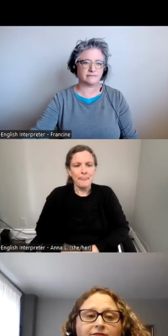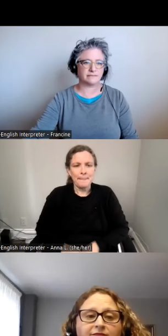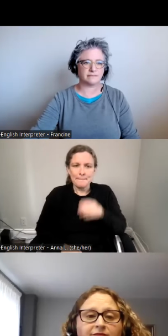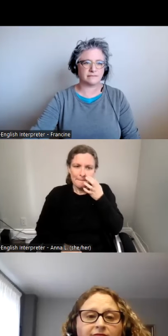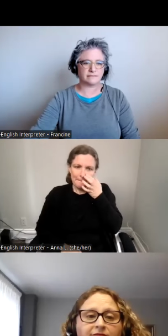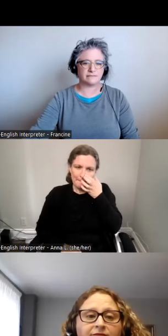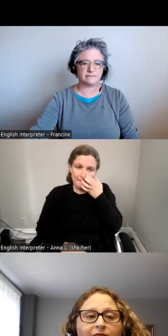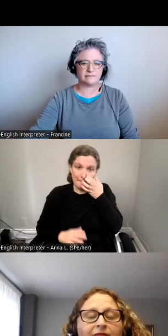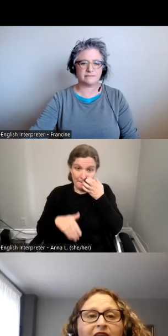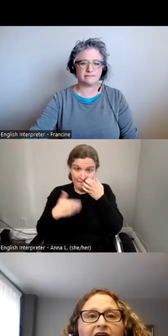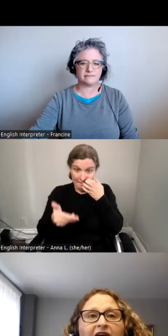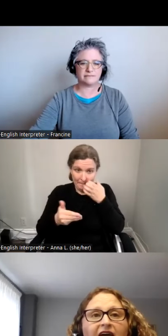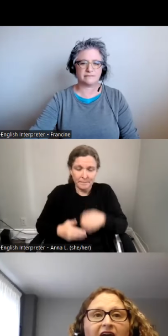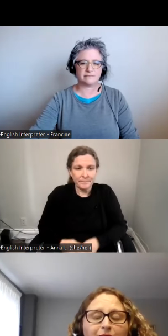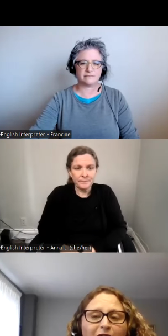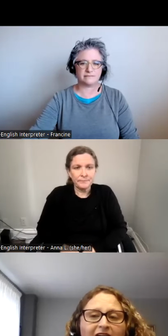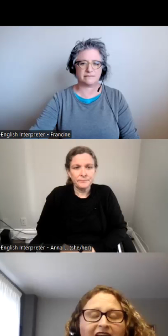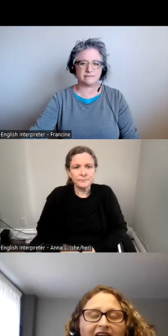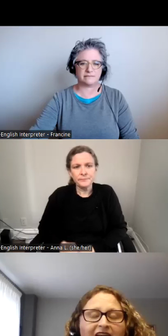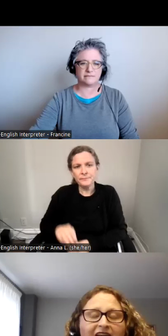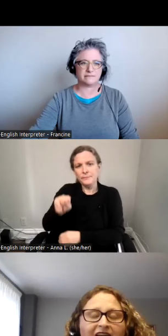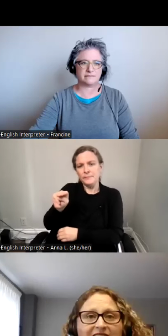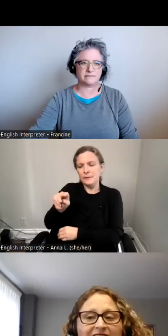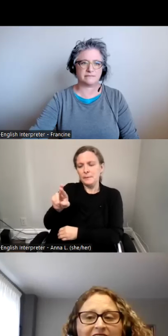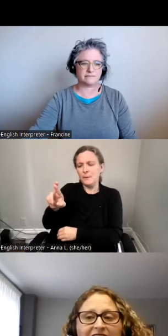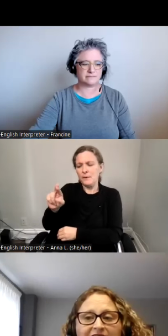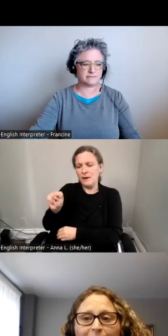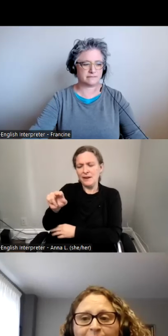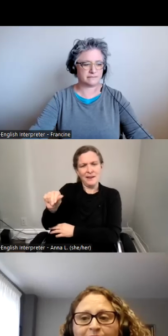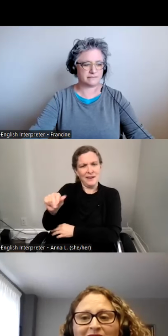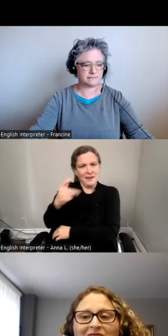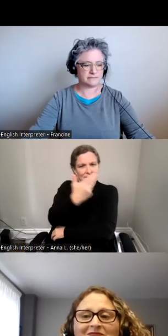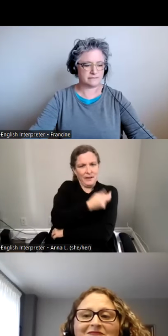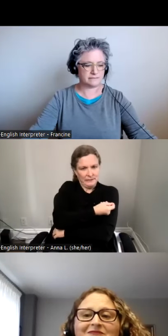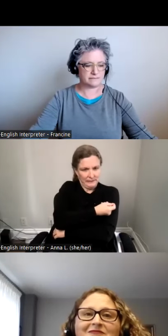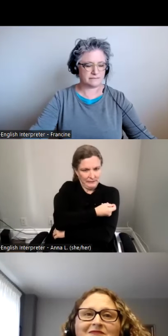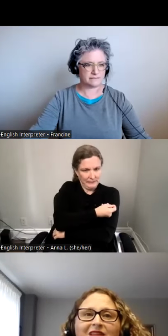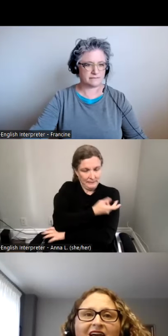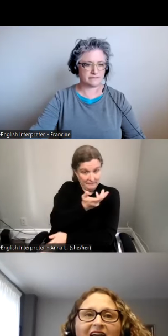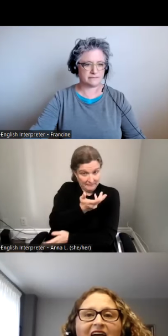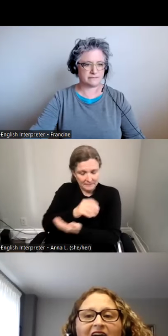Covid vaccines also Reduce the risk of Transmitting Covid to our families, our friends, and our Communities being vaccinated will also help Us keep schools open and extra curriculum Activities Going safely next slide please